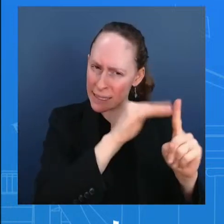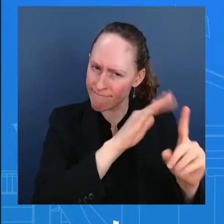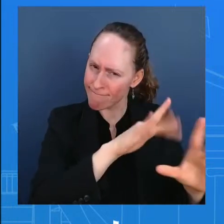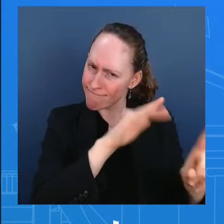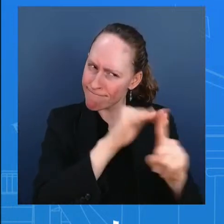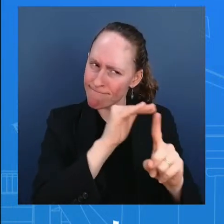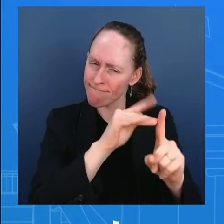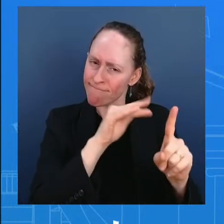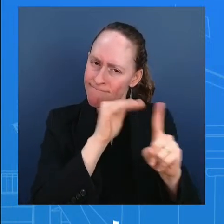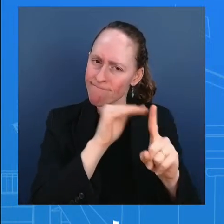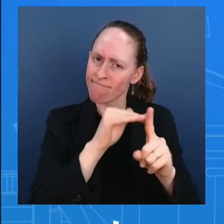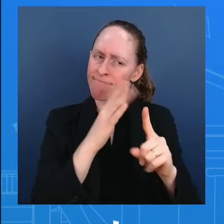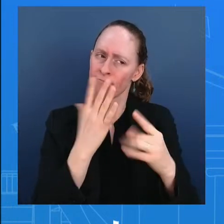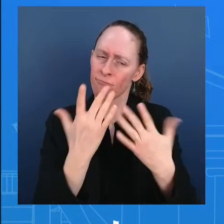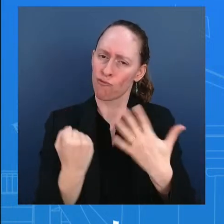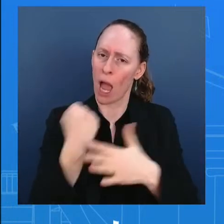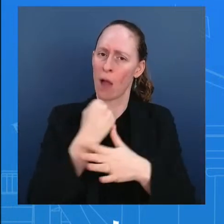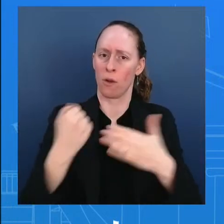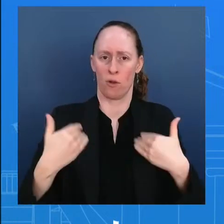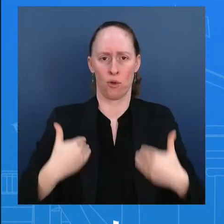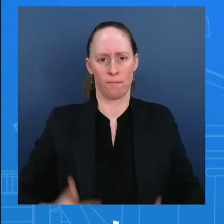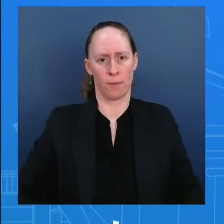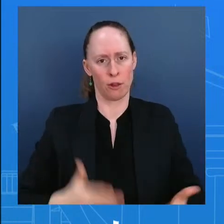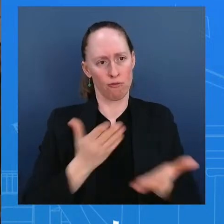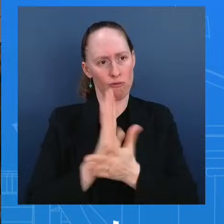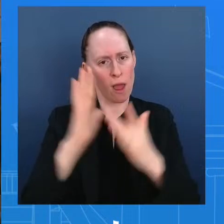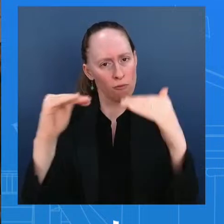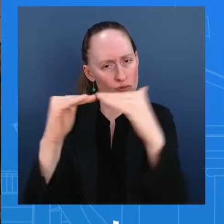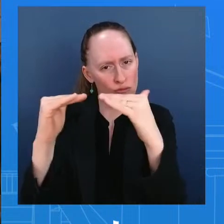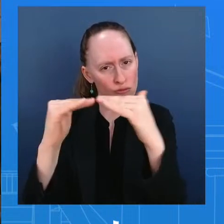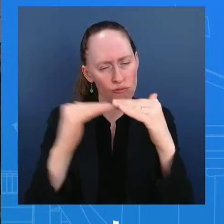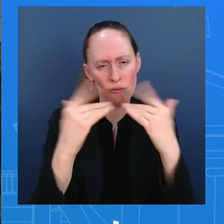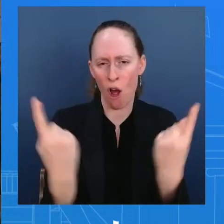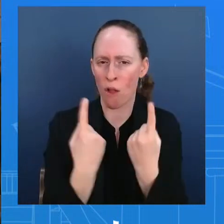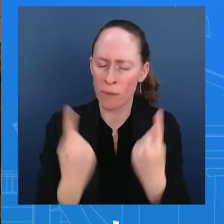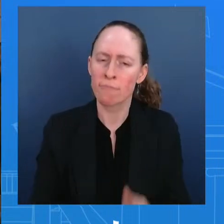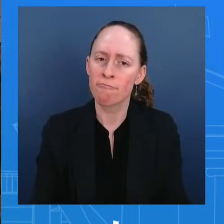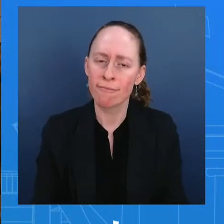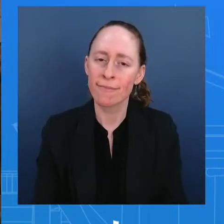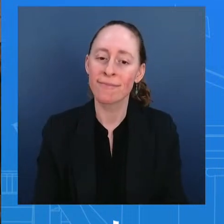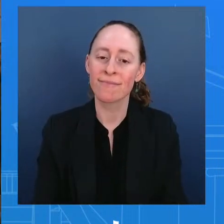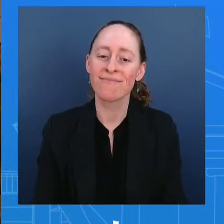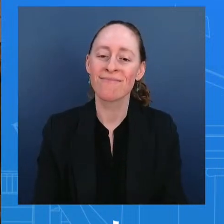and it’s always something that we certainly focus on, for sure. The Press: So, I don’t know if you’ve seen Amnesty International report,